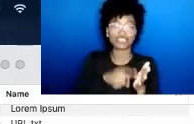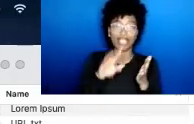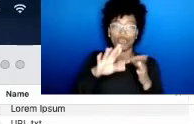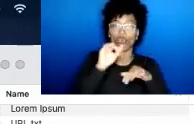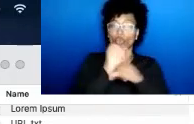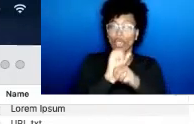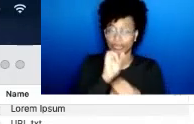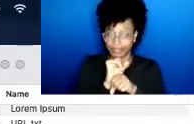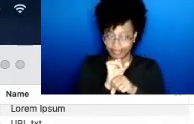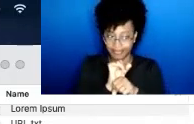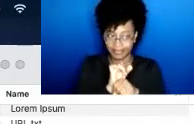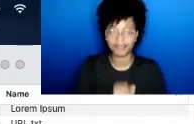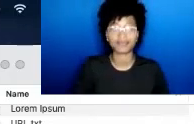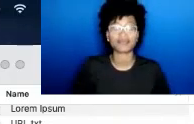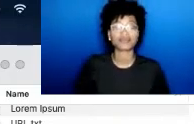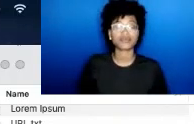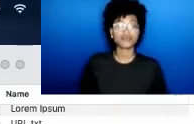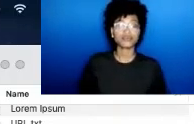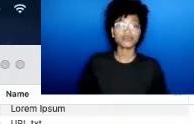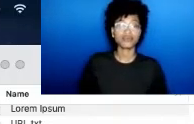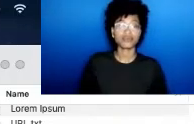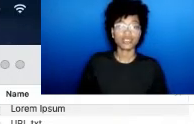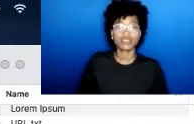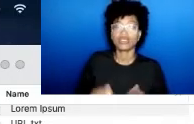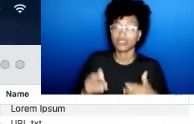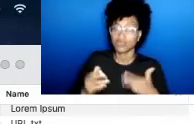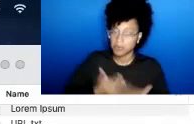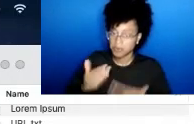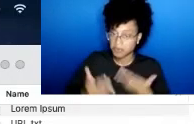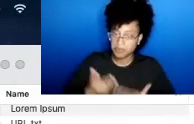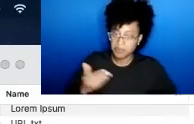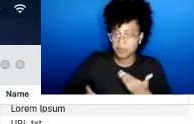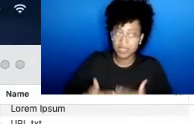as a way of going through the text, making sure there is no typos,